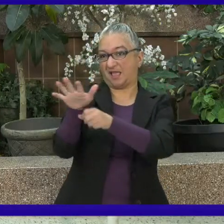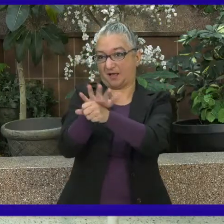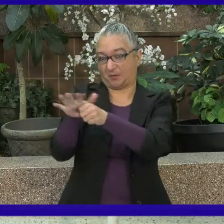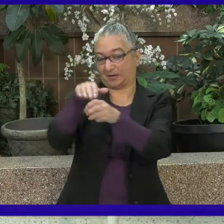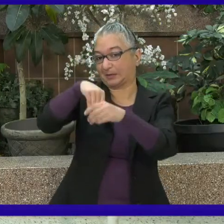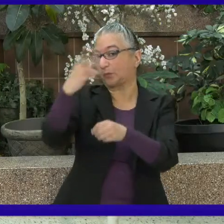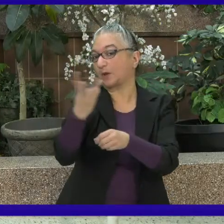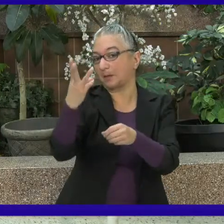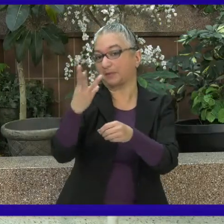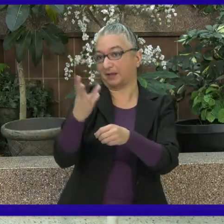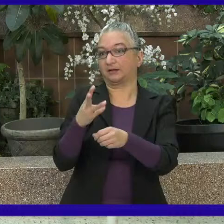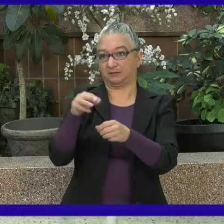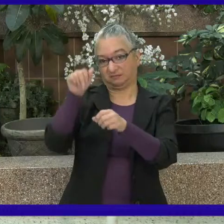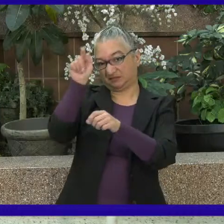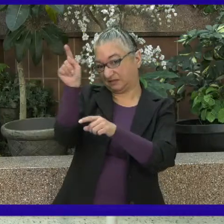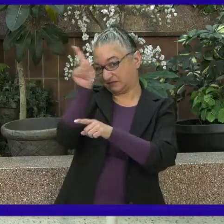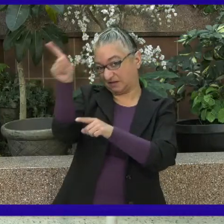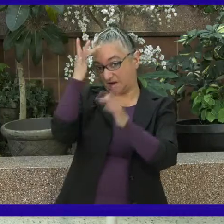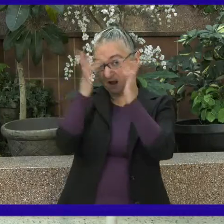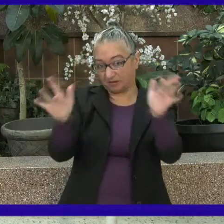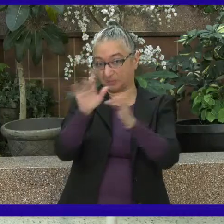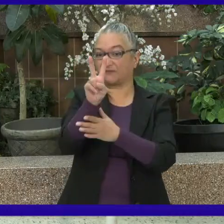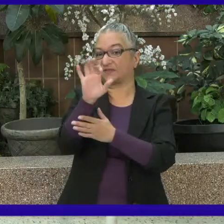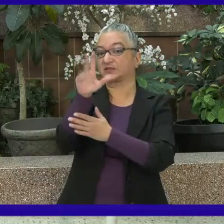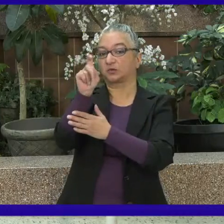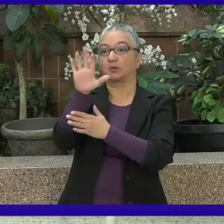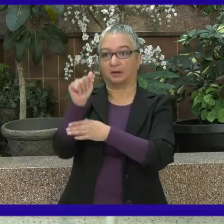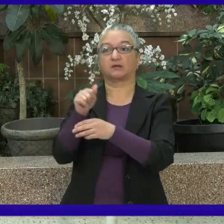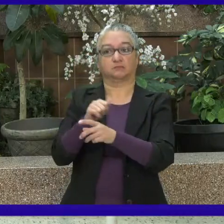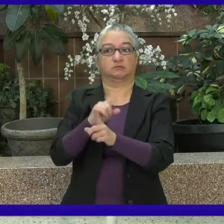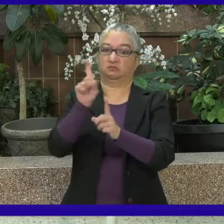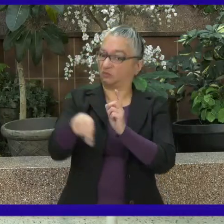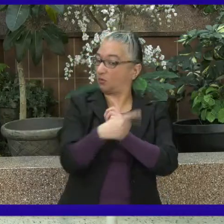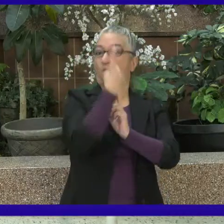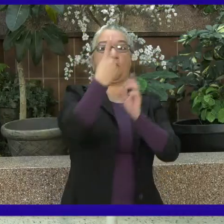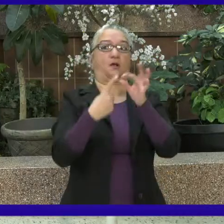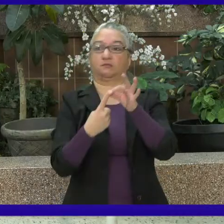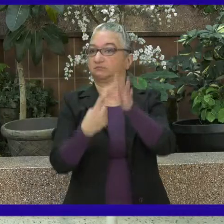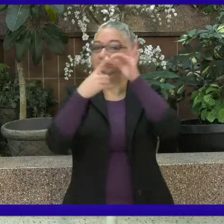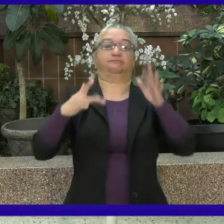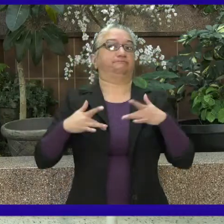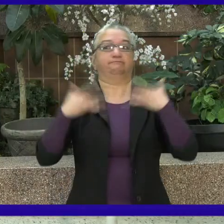for 40 years right here in winnipeg he's also married to a doctor and together they have